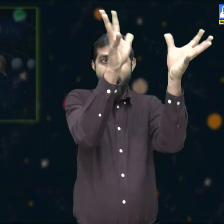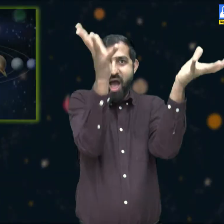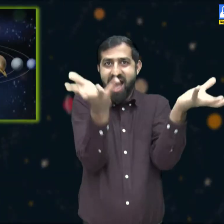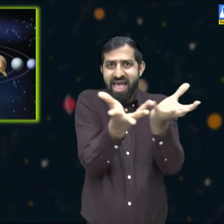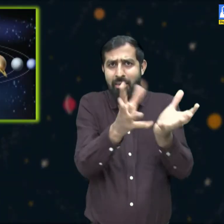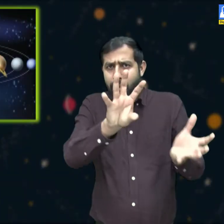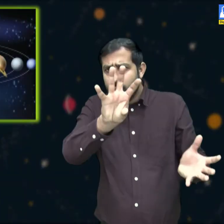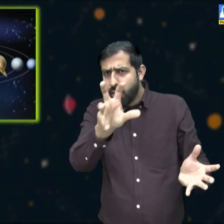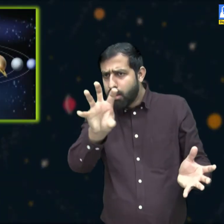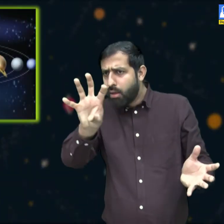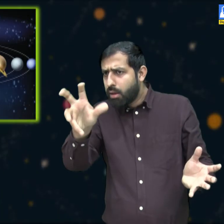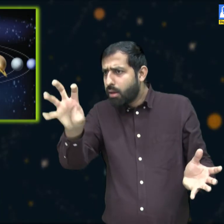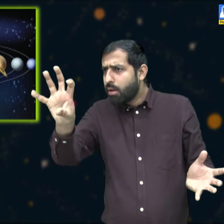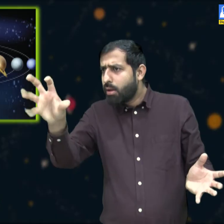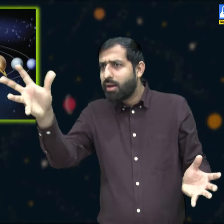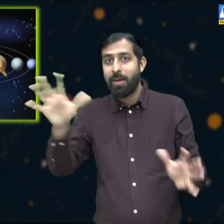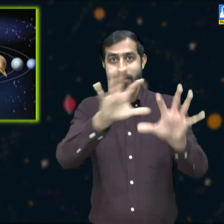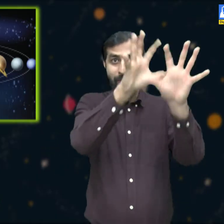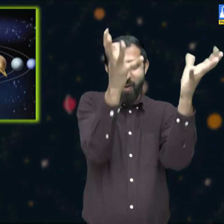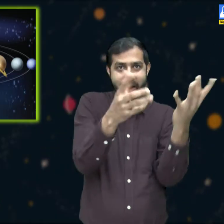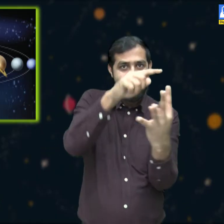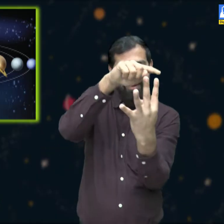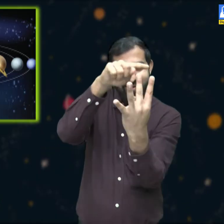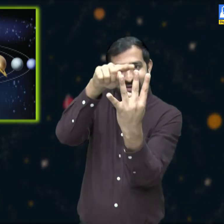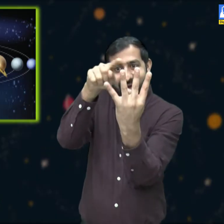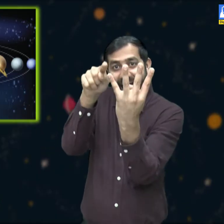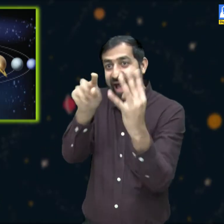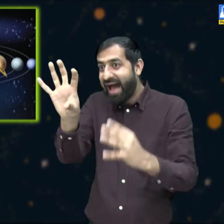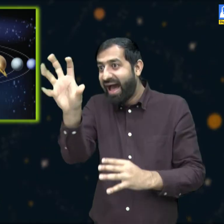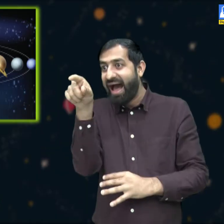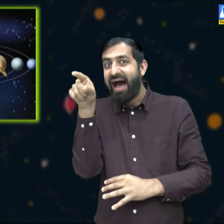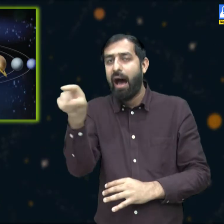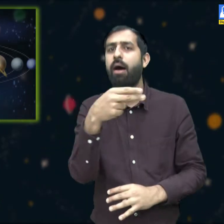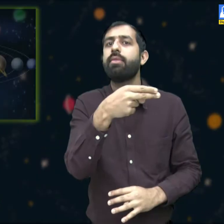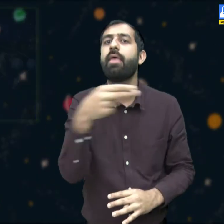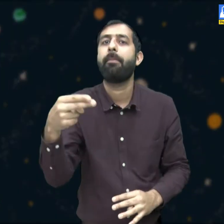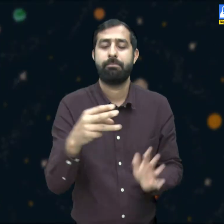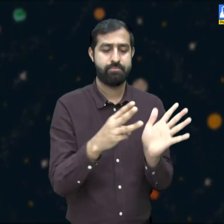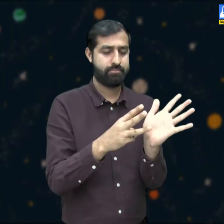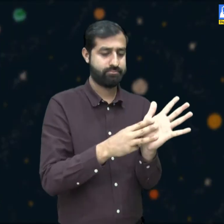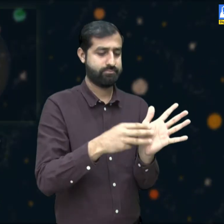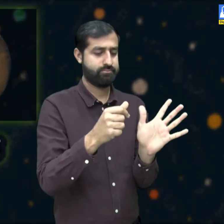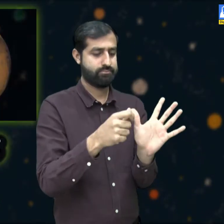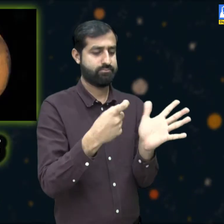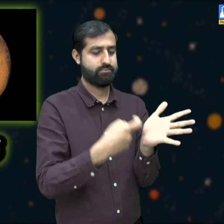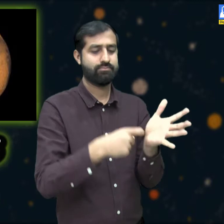Mars is the fourth planet from the sun.